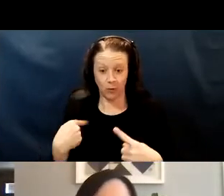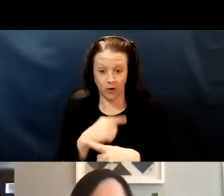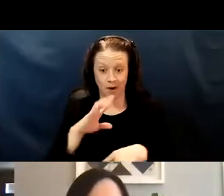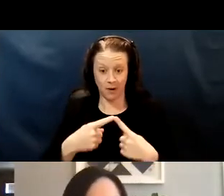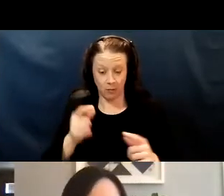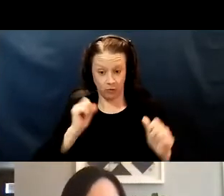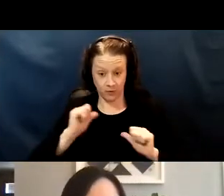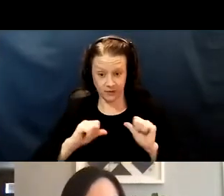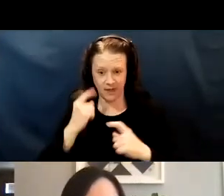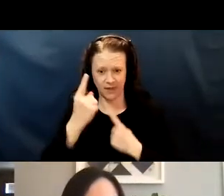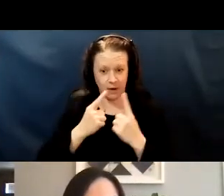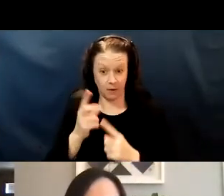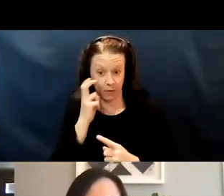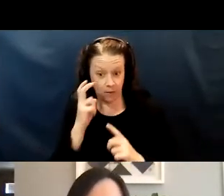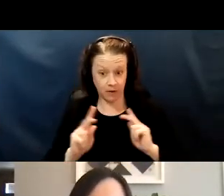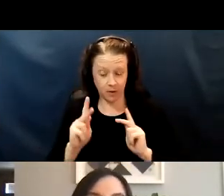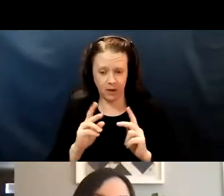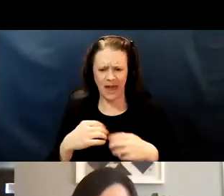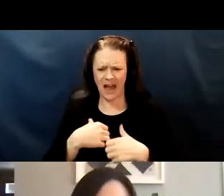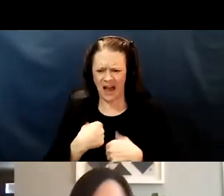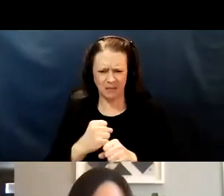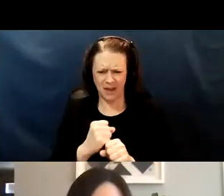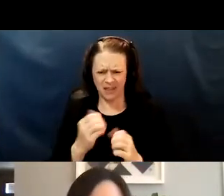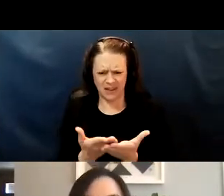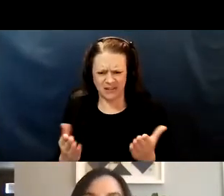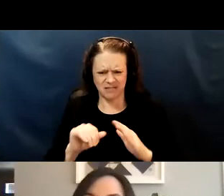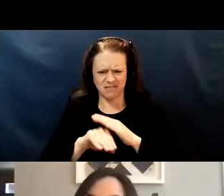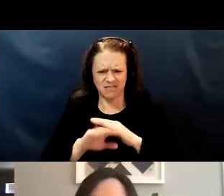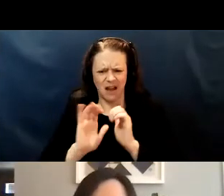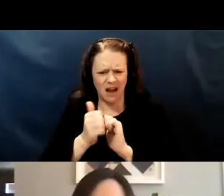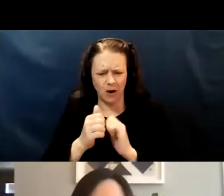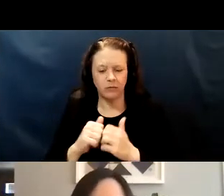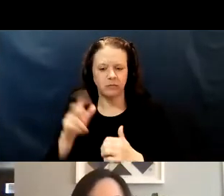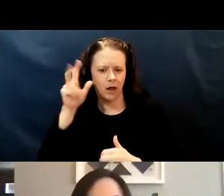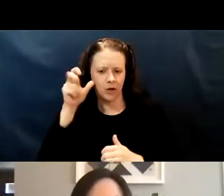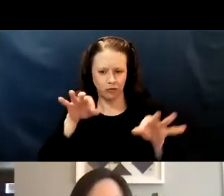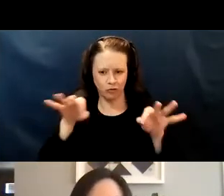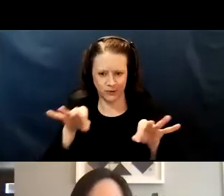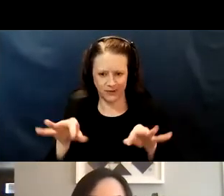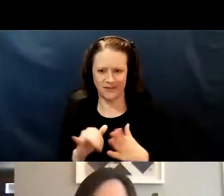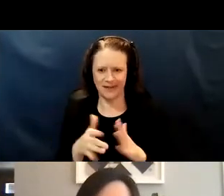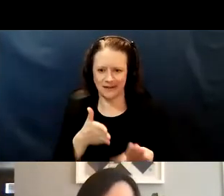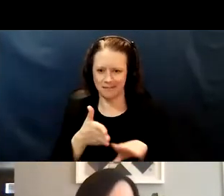thinking about blind people and how to make it accessible, audio description is the main method that we're going to make whatever